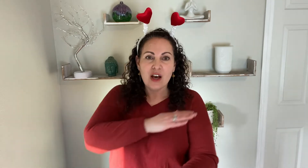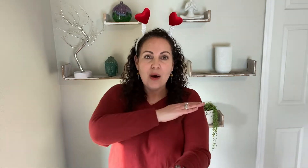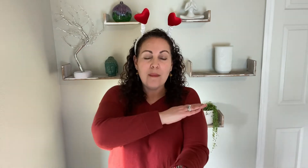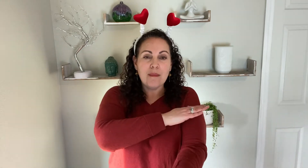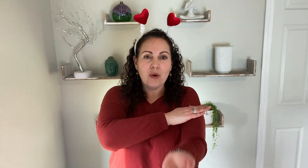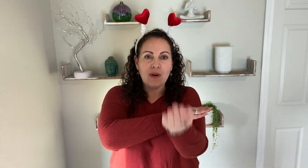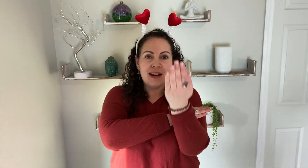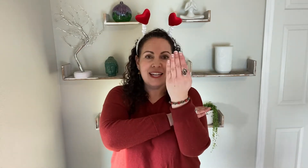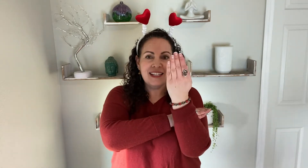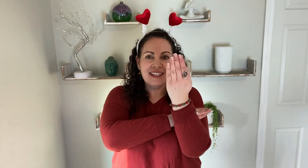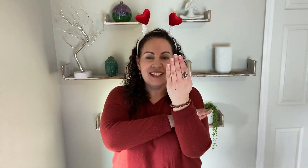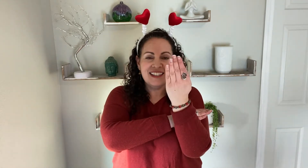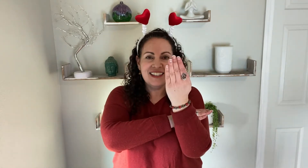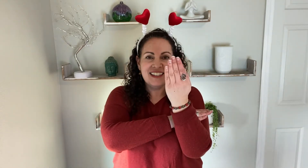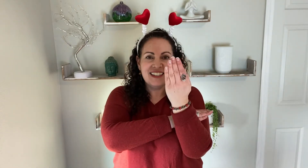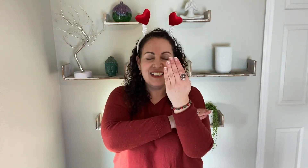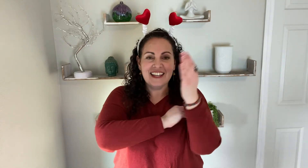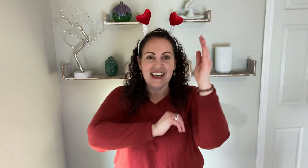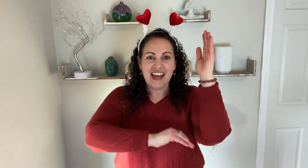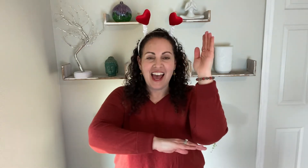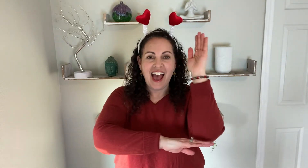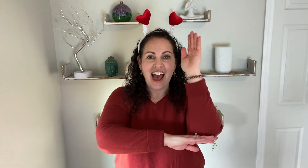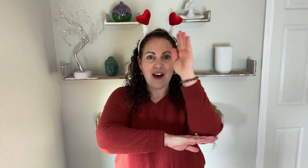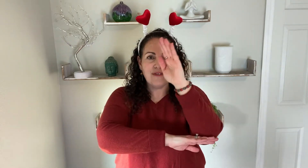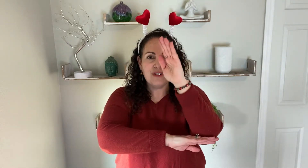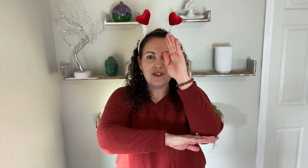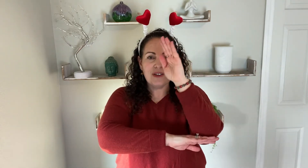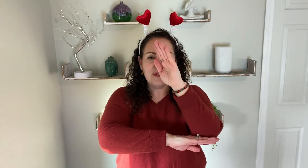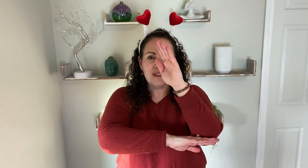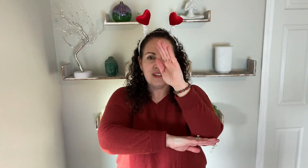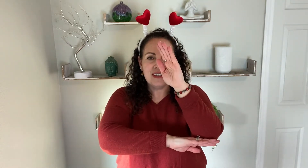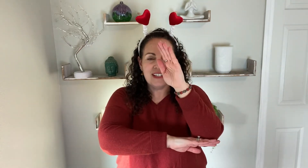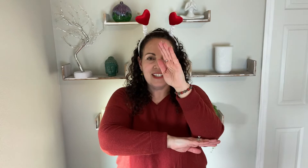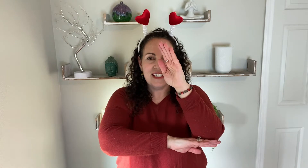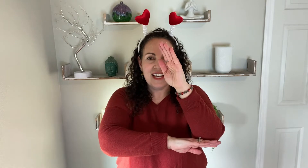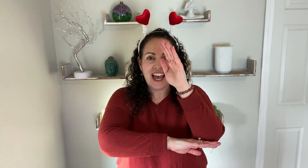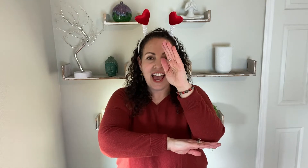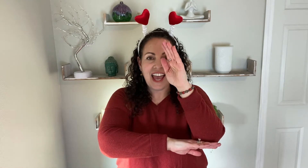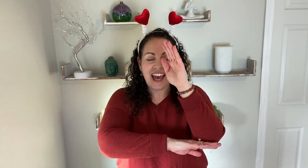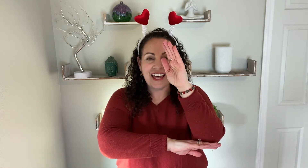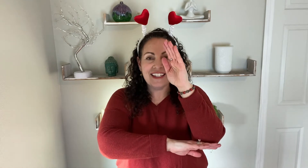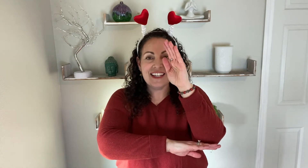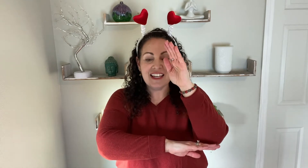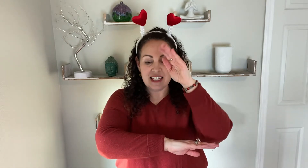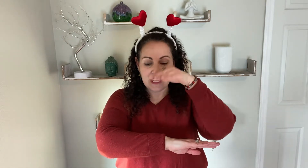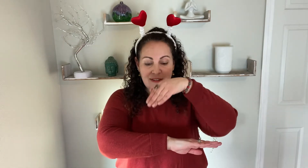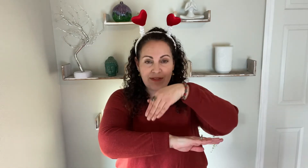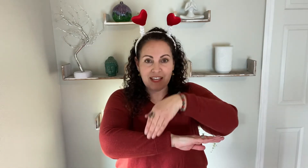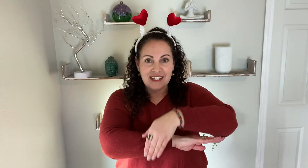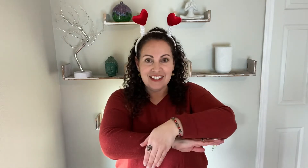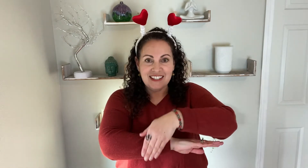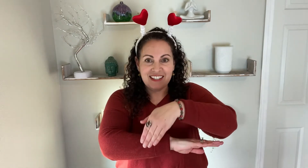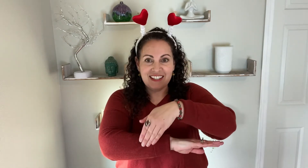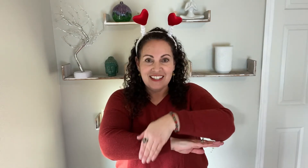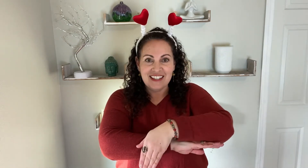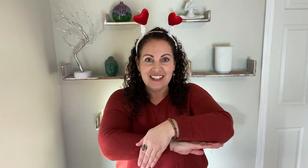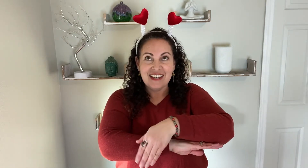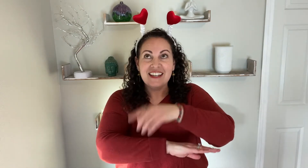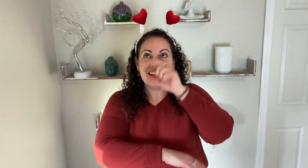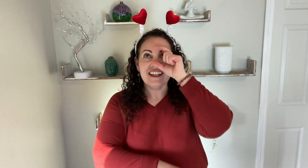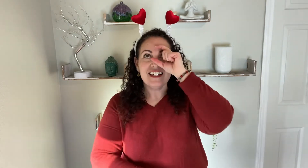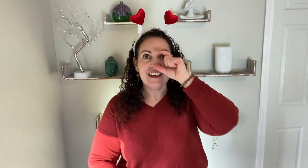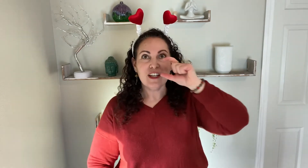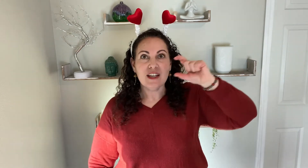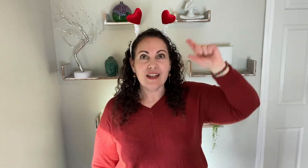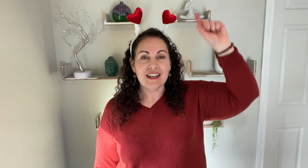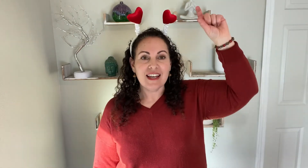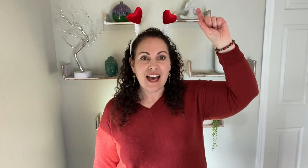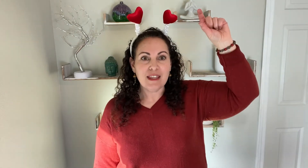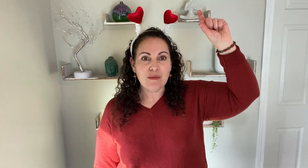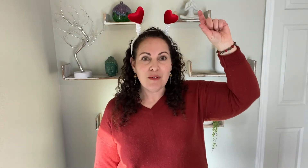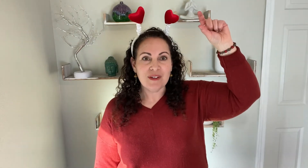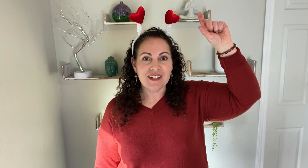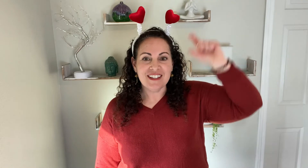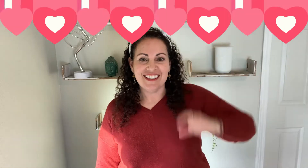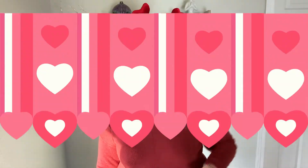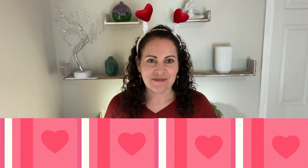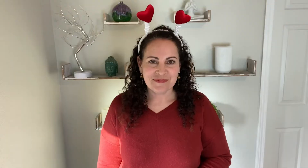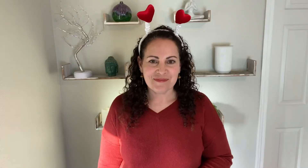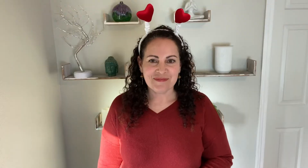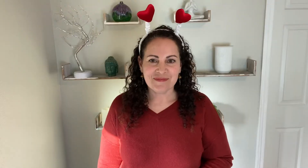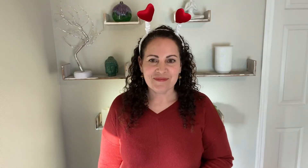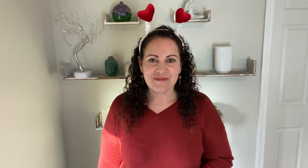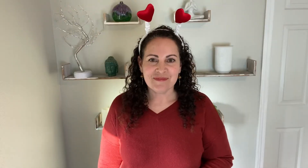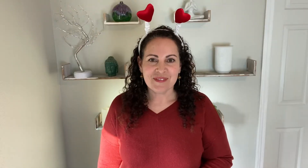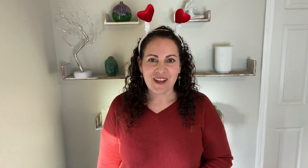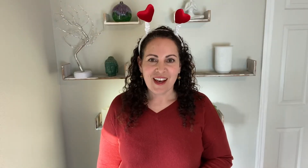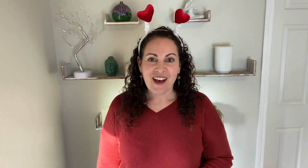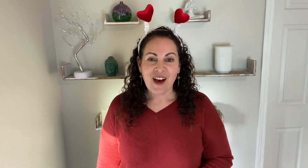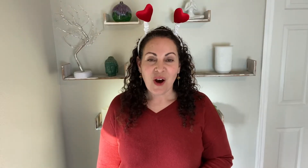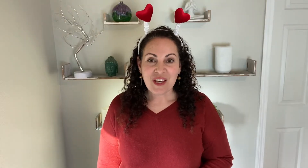Morning, afternoon and evening.